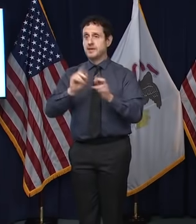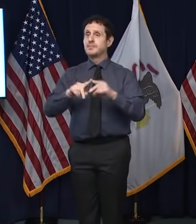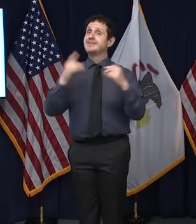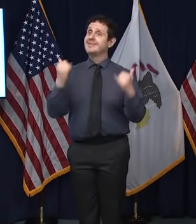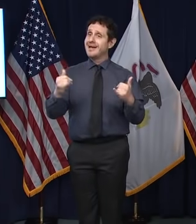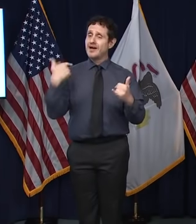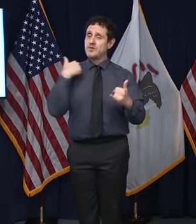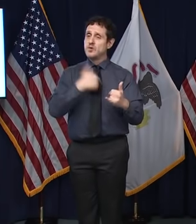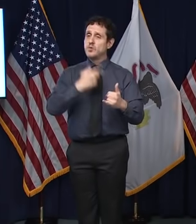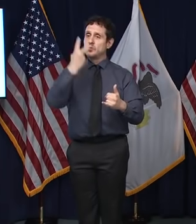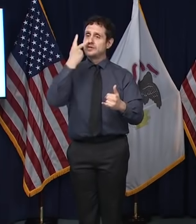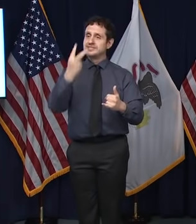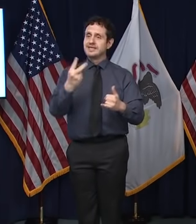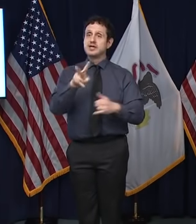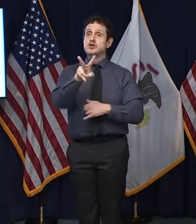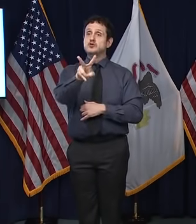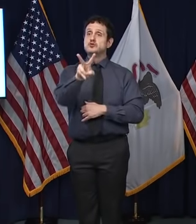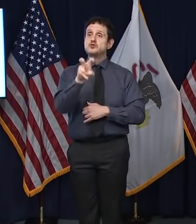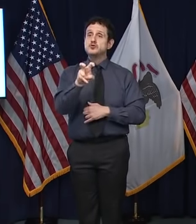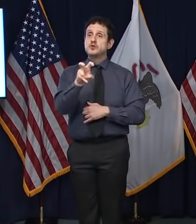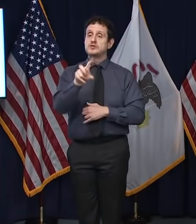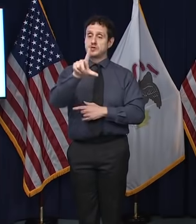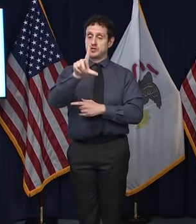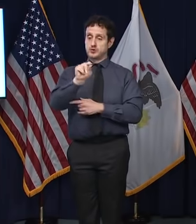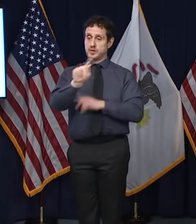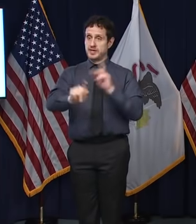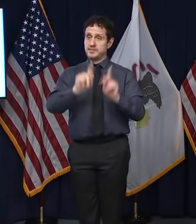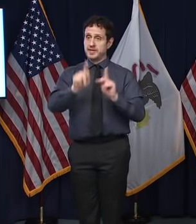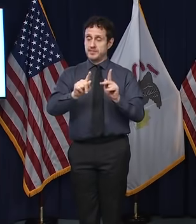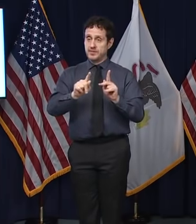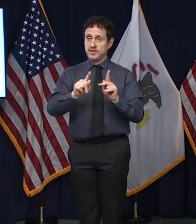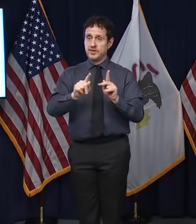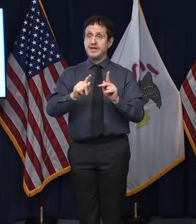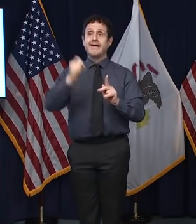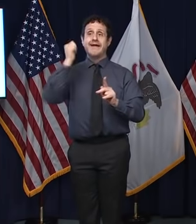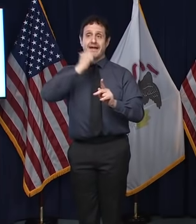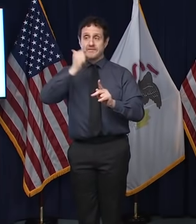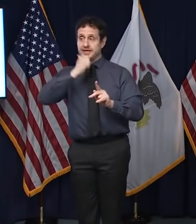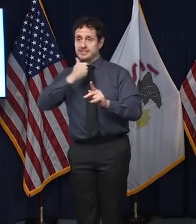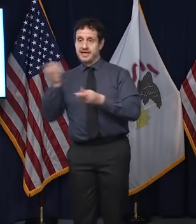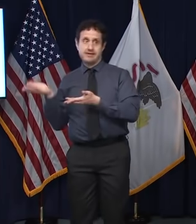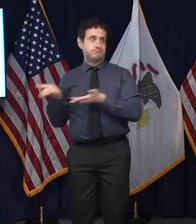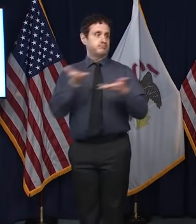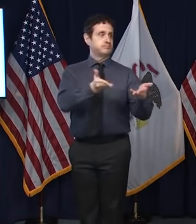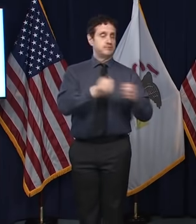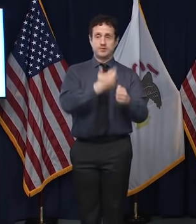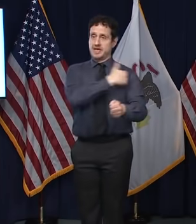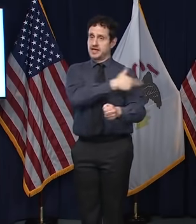be here again but right now